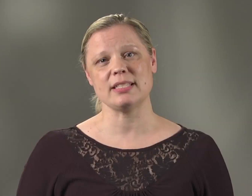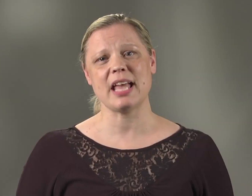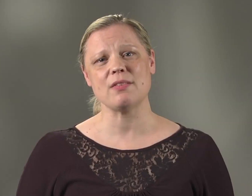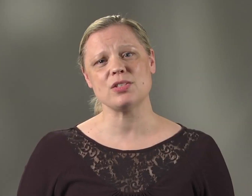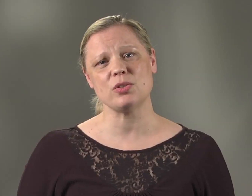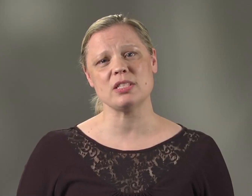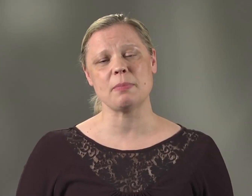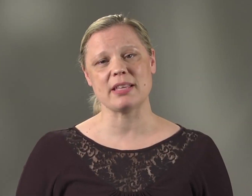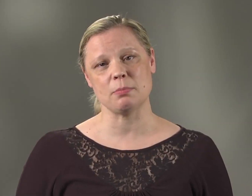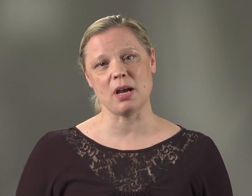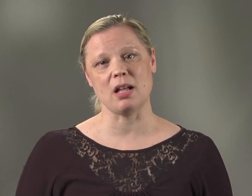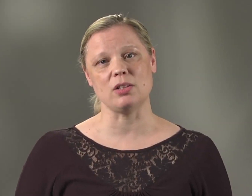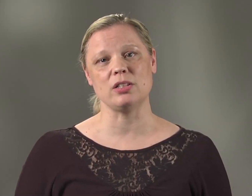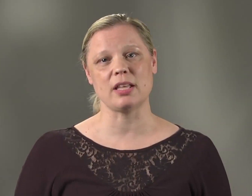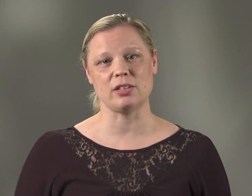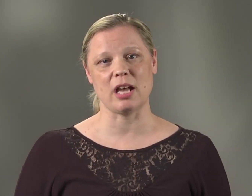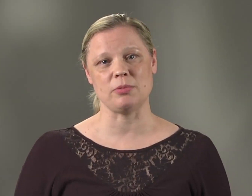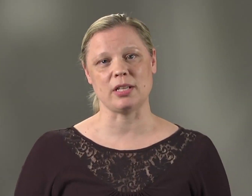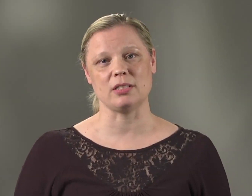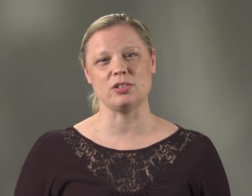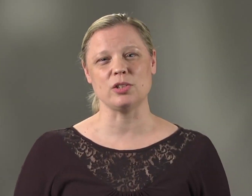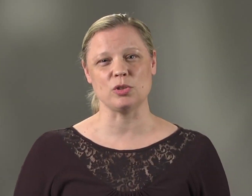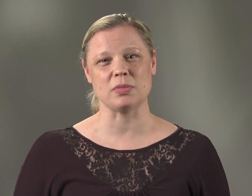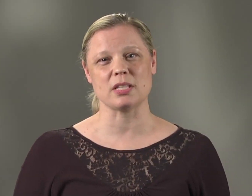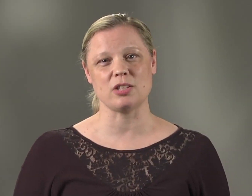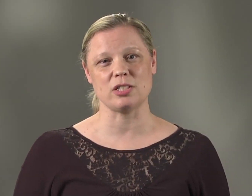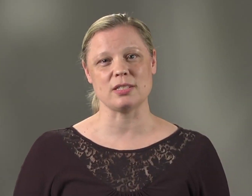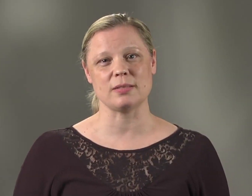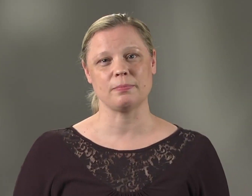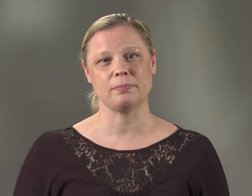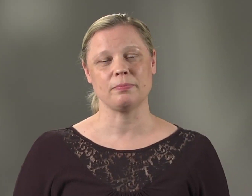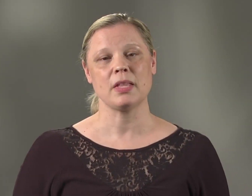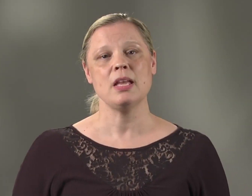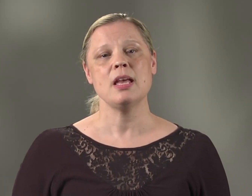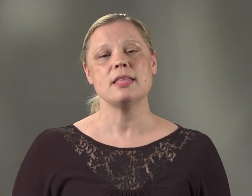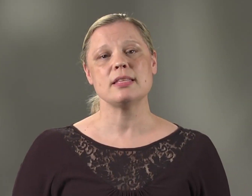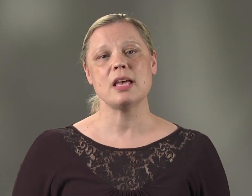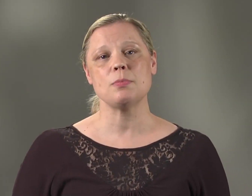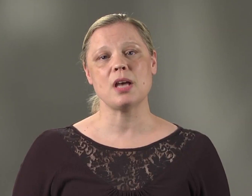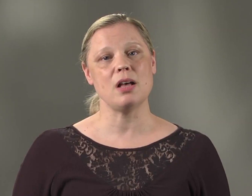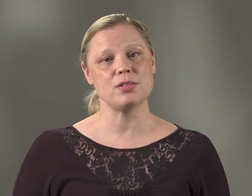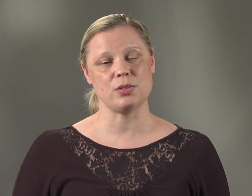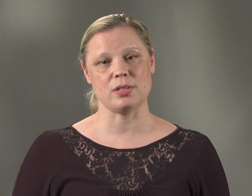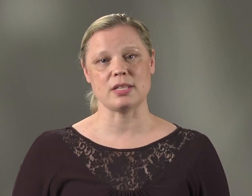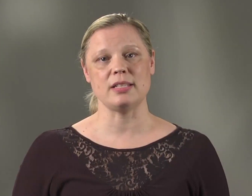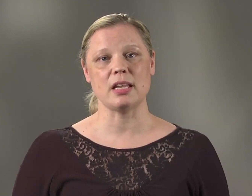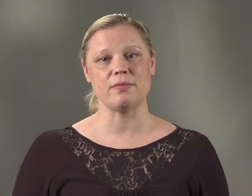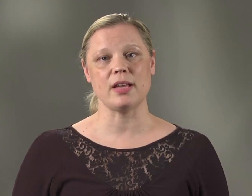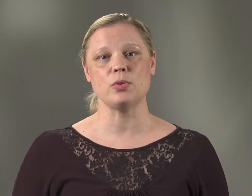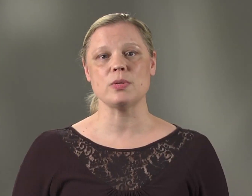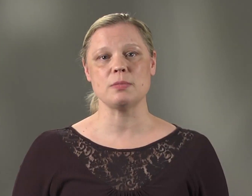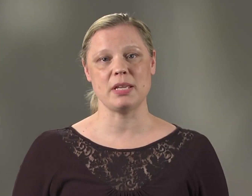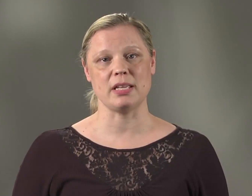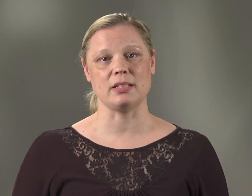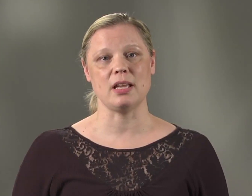is to have students pass a ball or another object during group discussions. This helps all students identify who is speaking